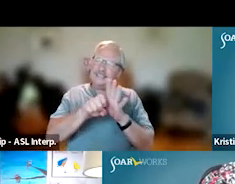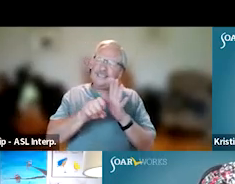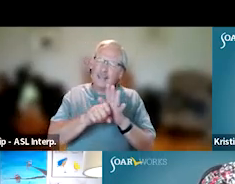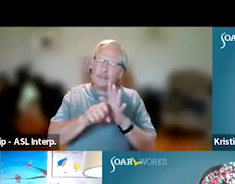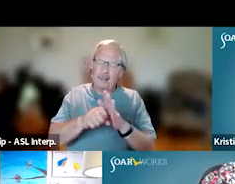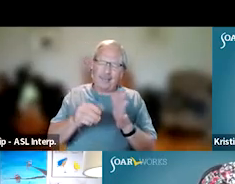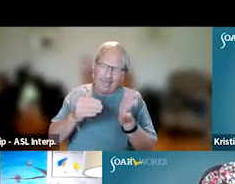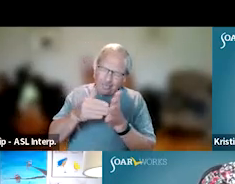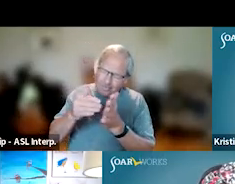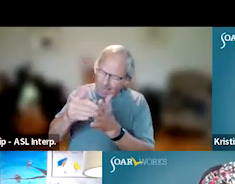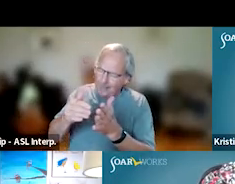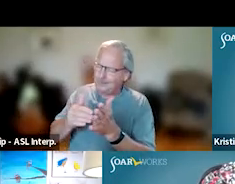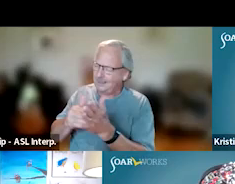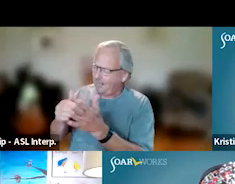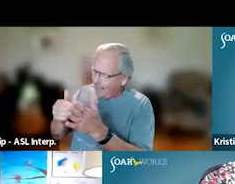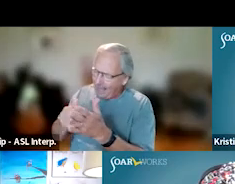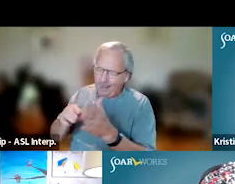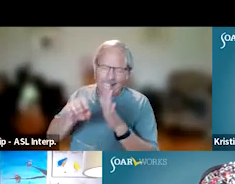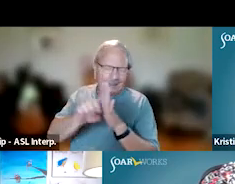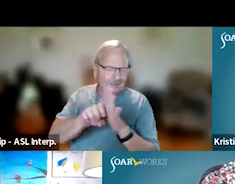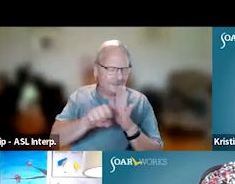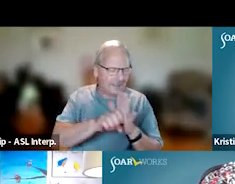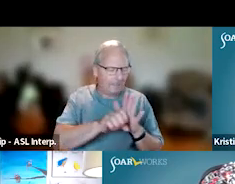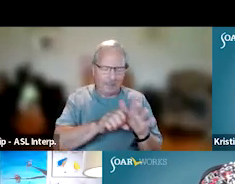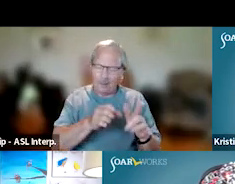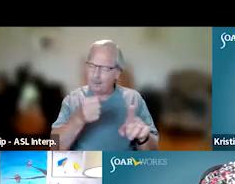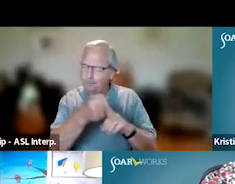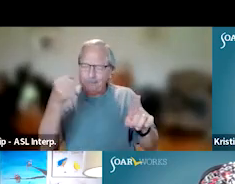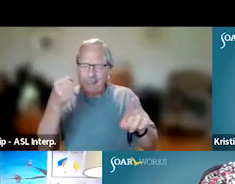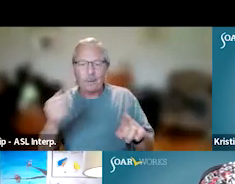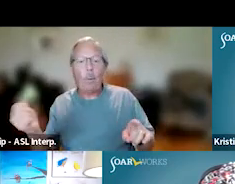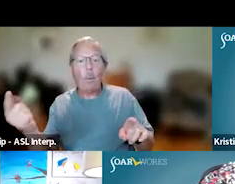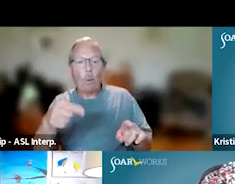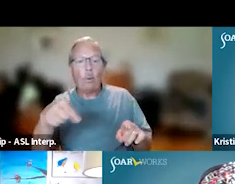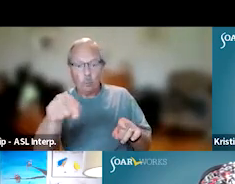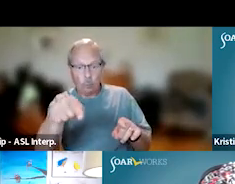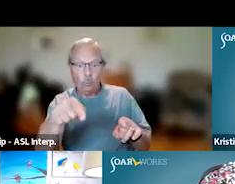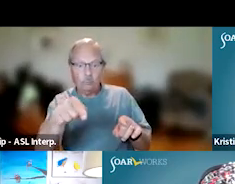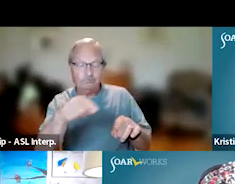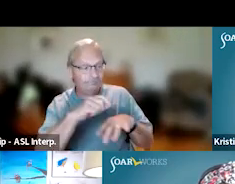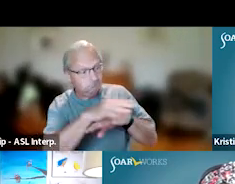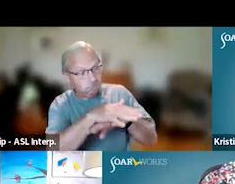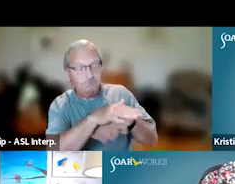and thousands of examples of impacts that you all make as you use this model